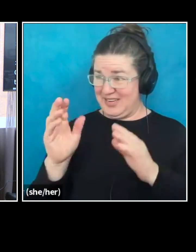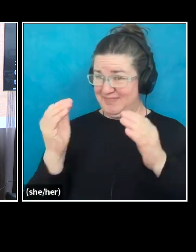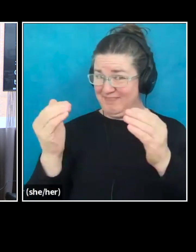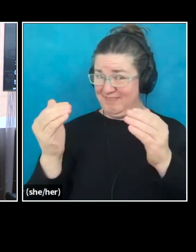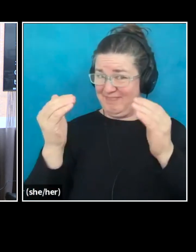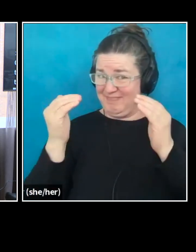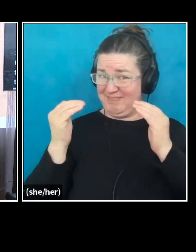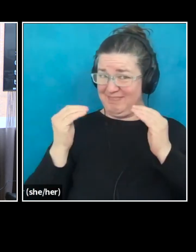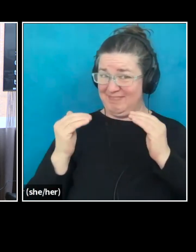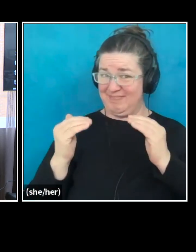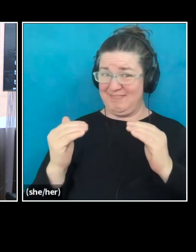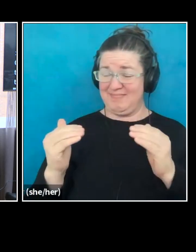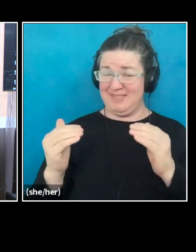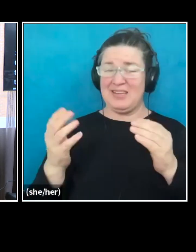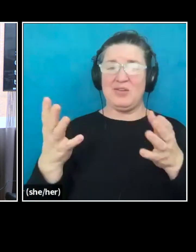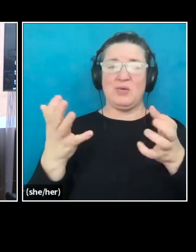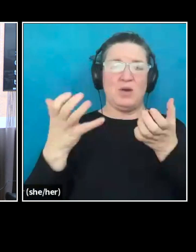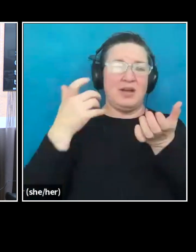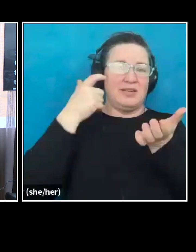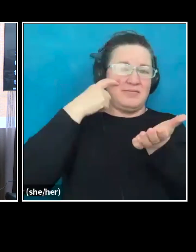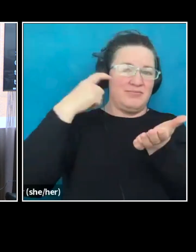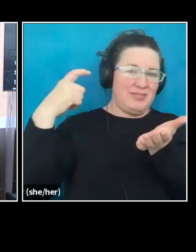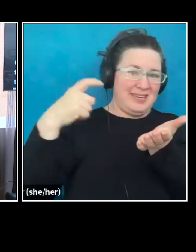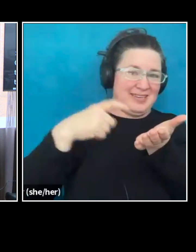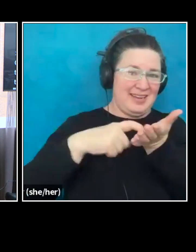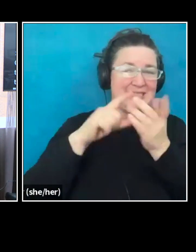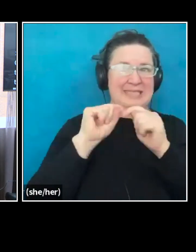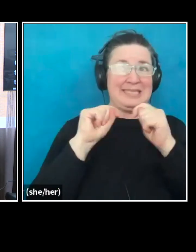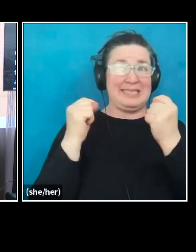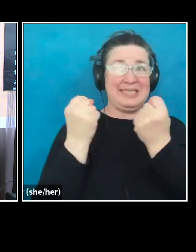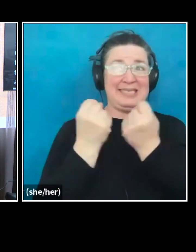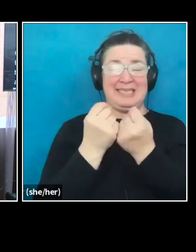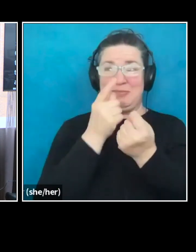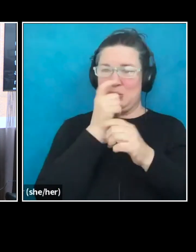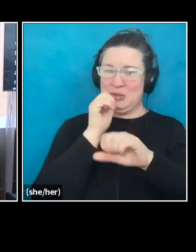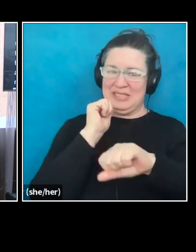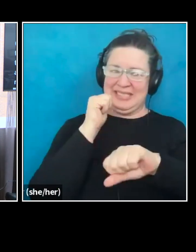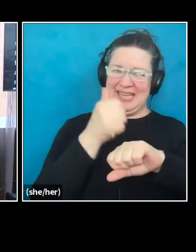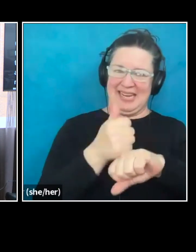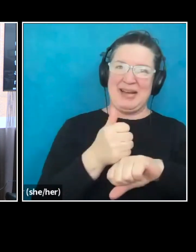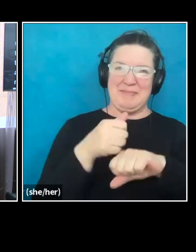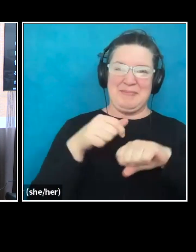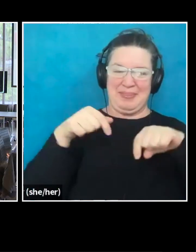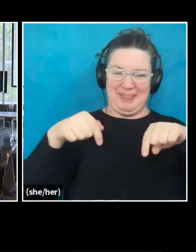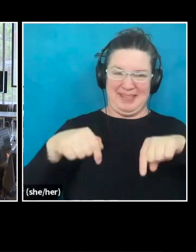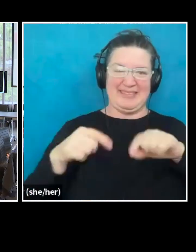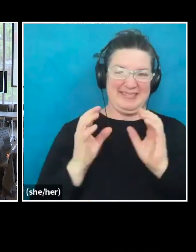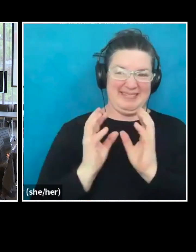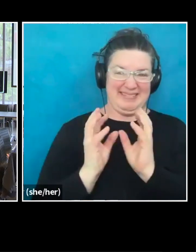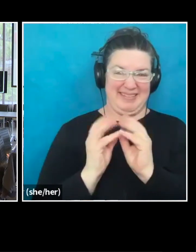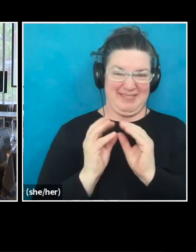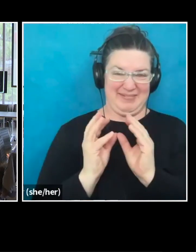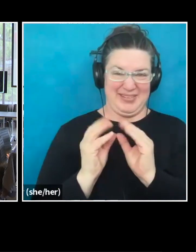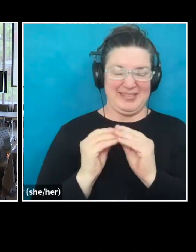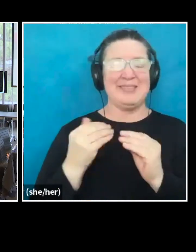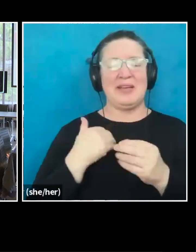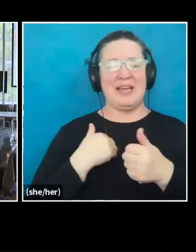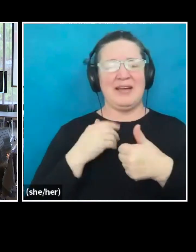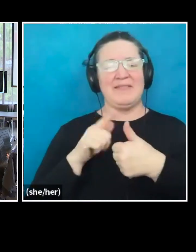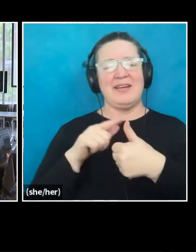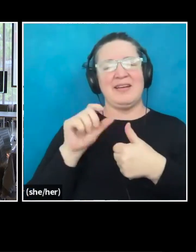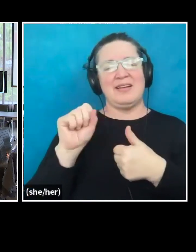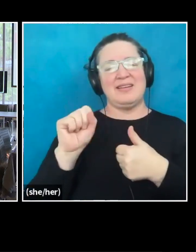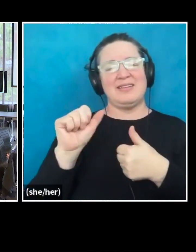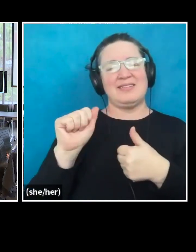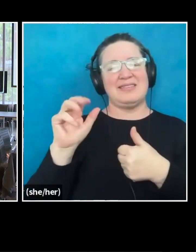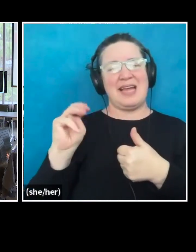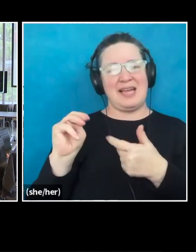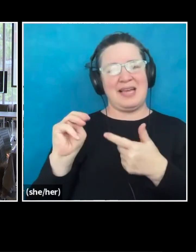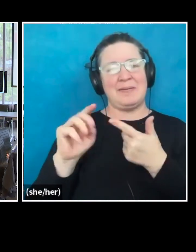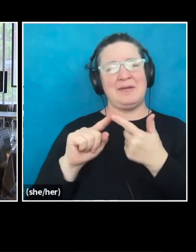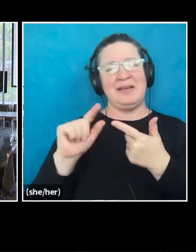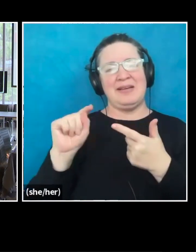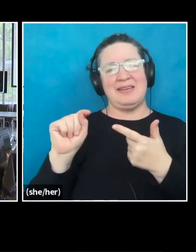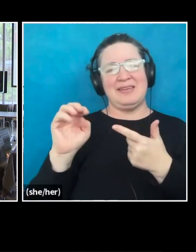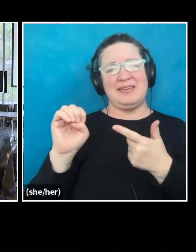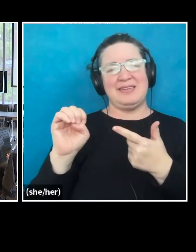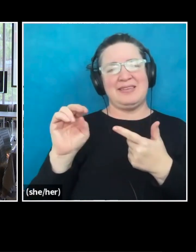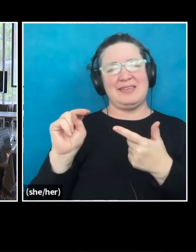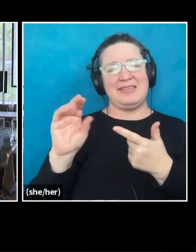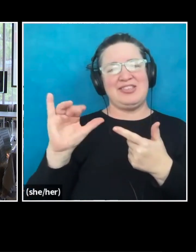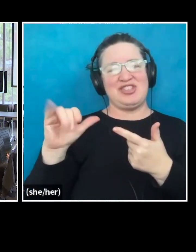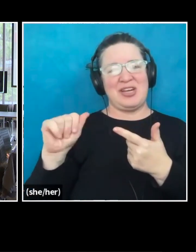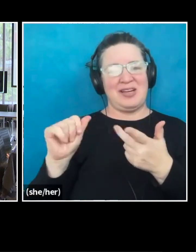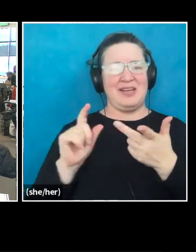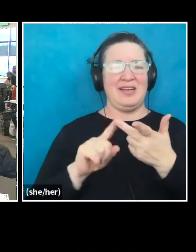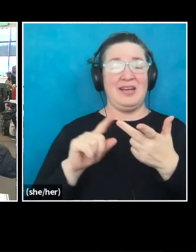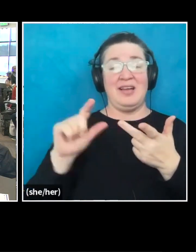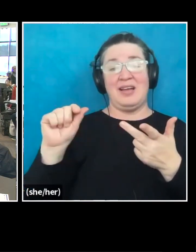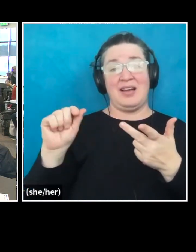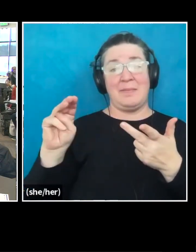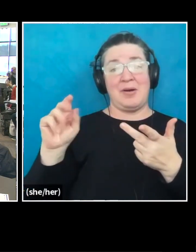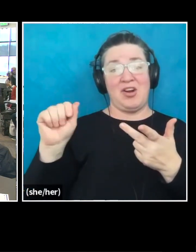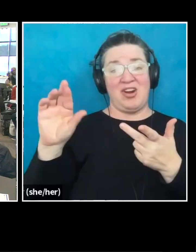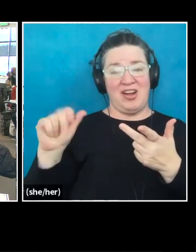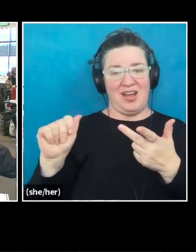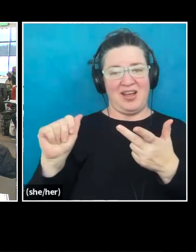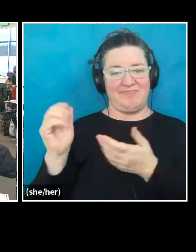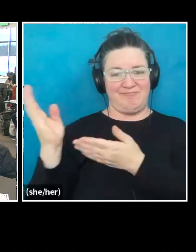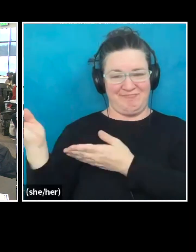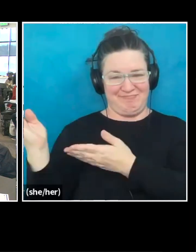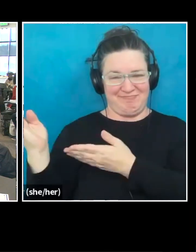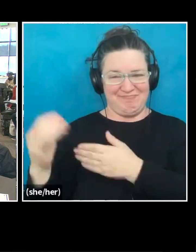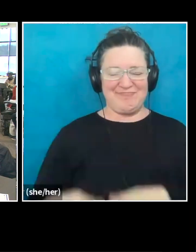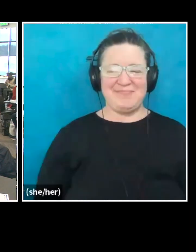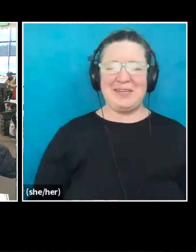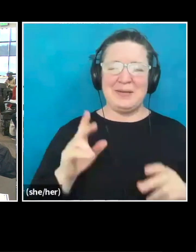to acknowledge the team that made this happen. So uh we have Sam, Tanisha, Amara over there.